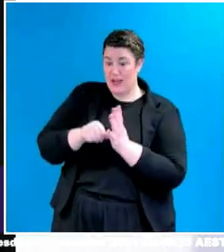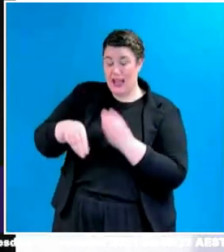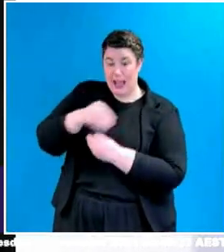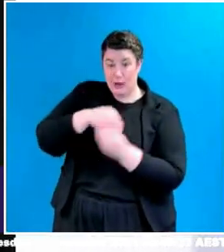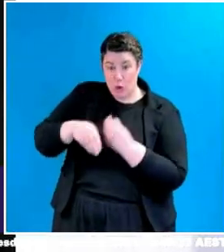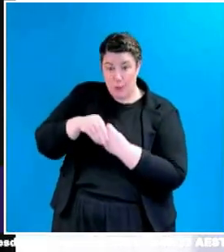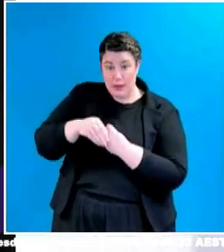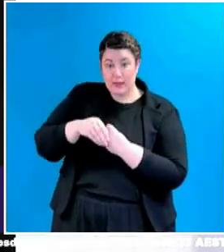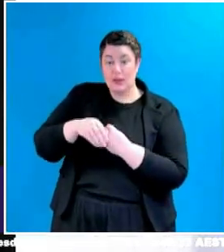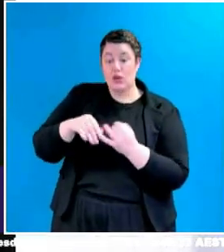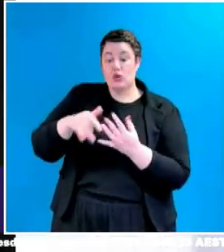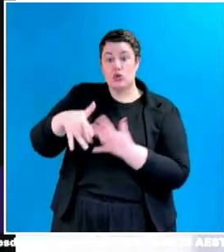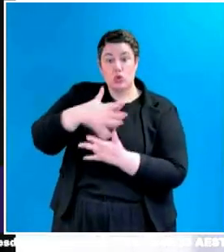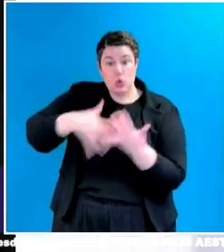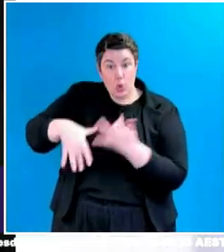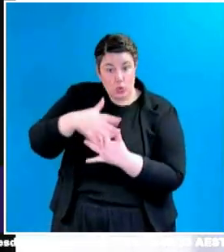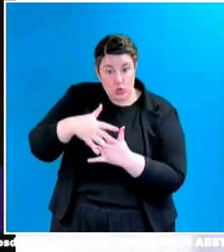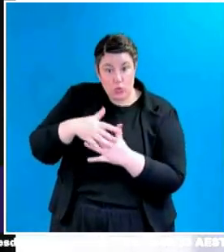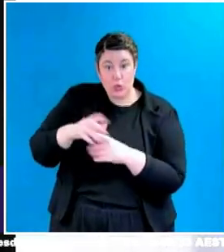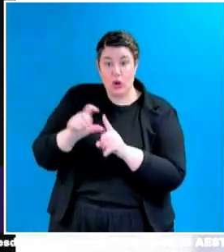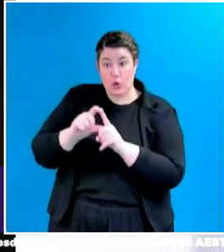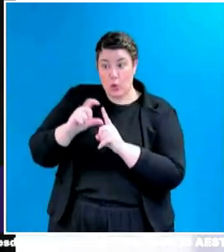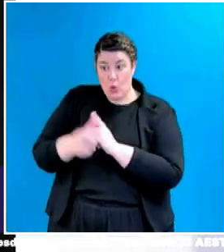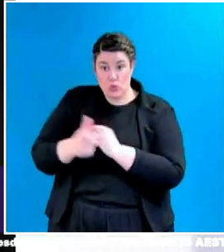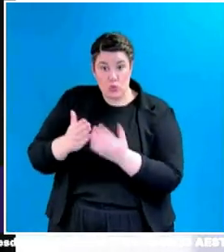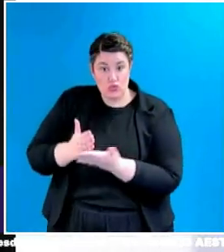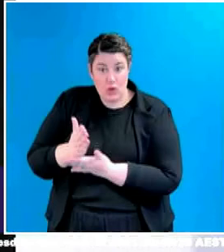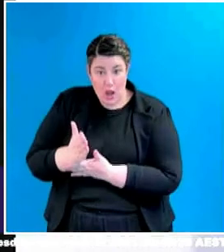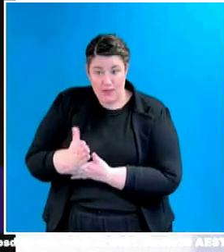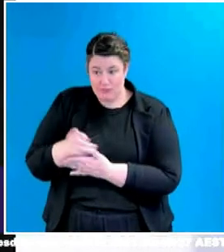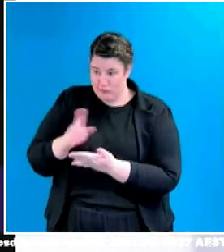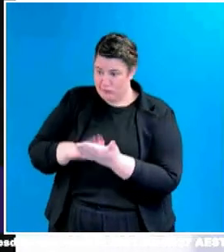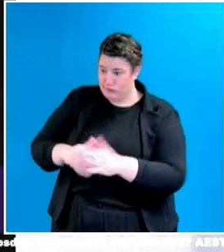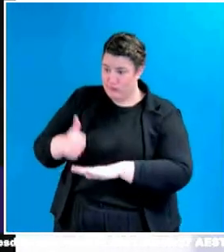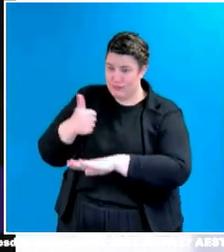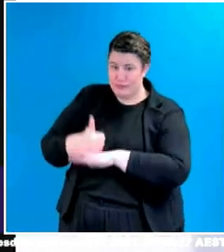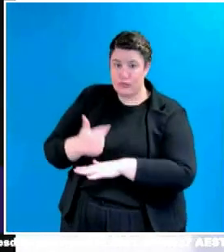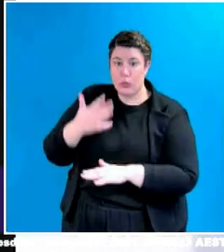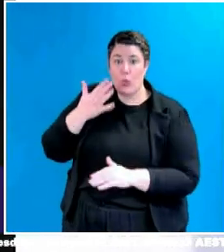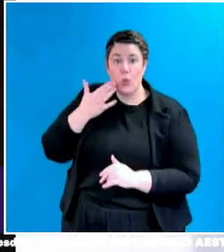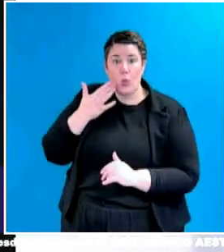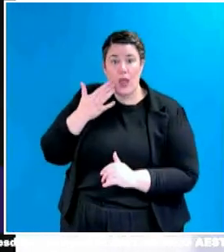cultural rights, is it right that their genesis really came from being the types